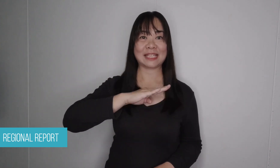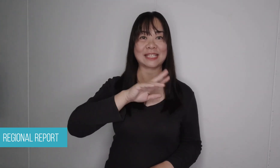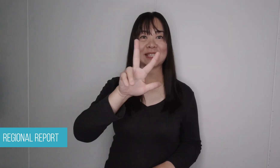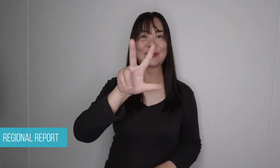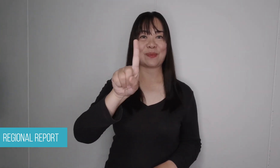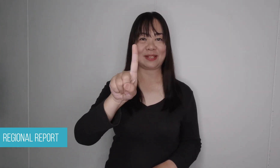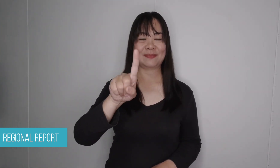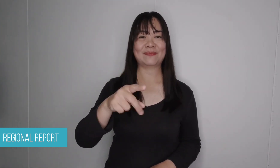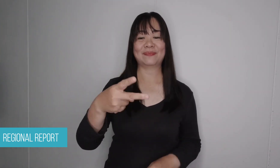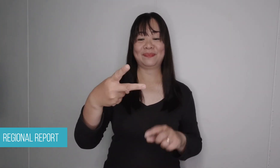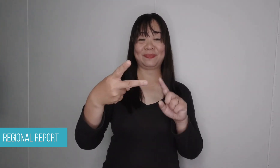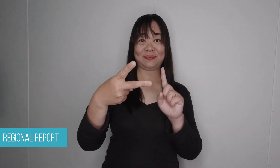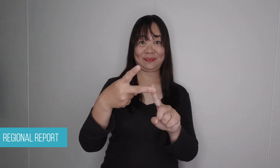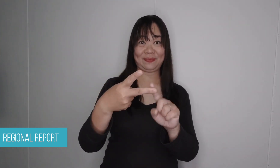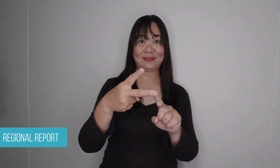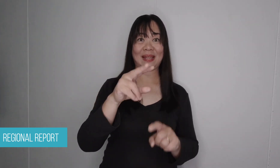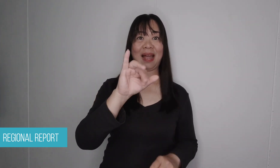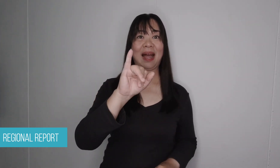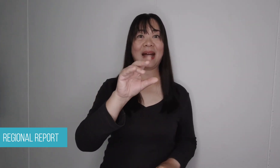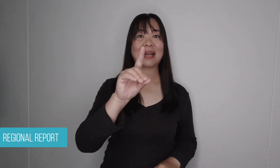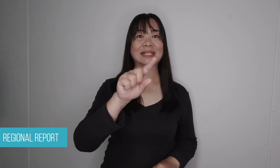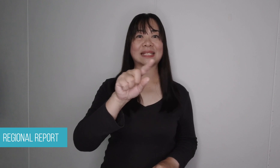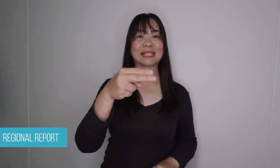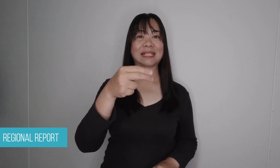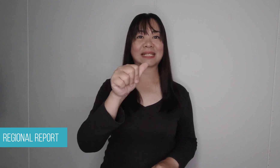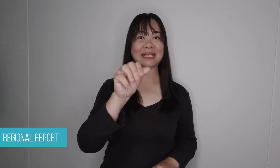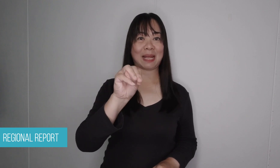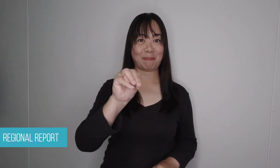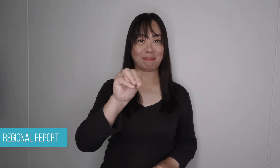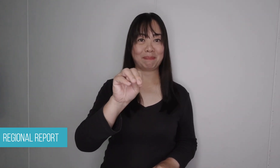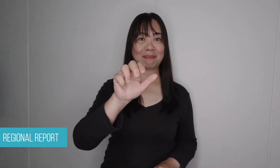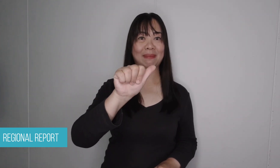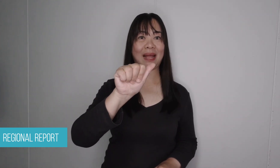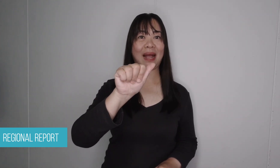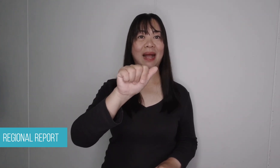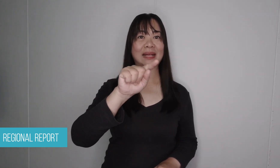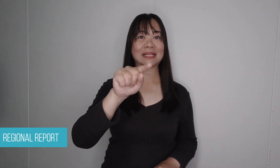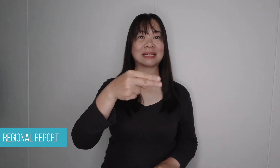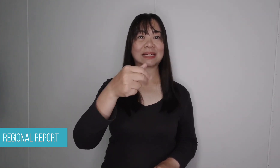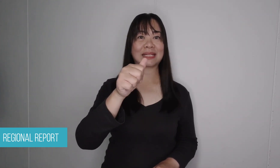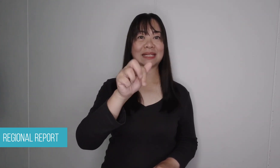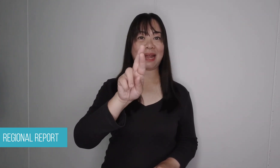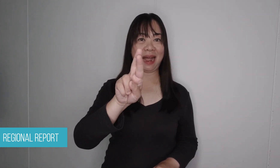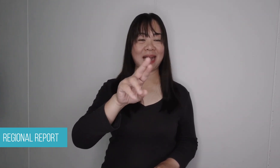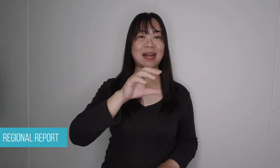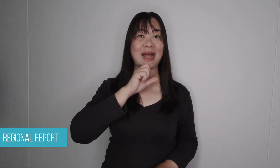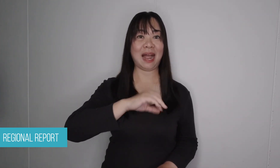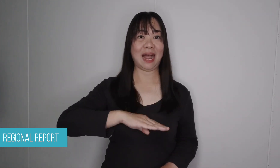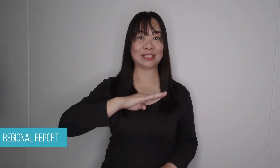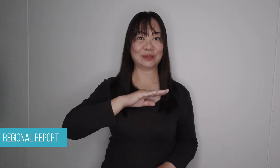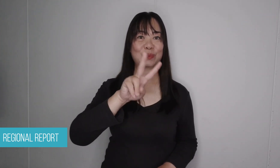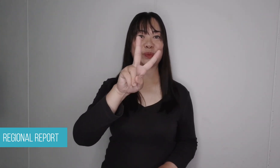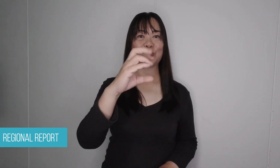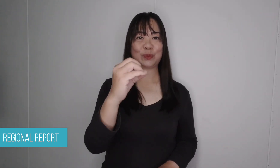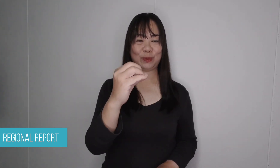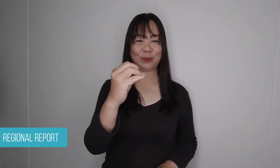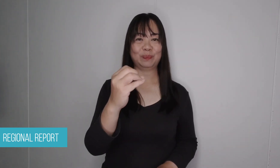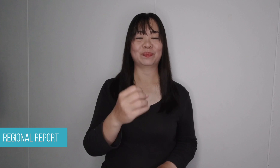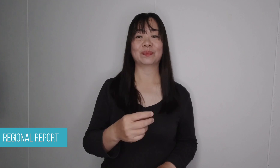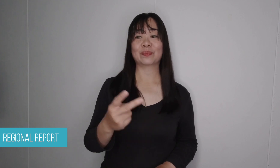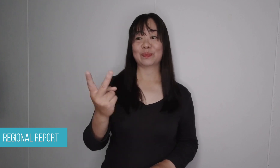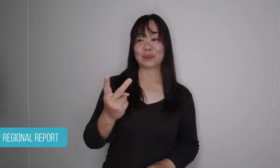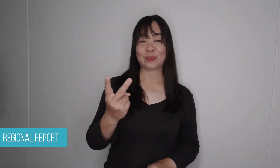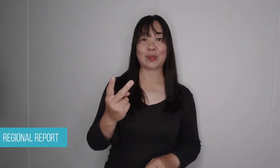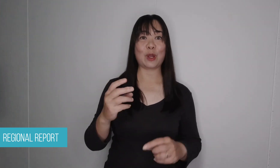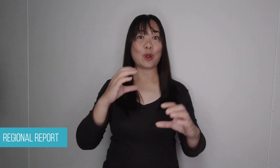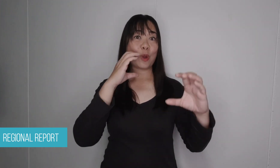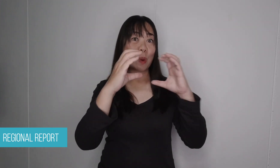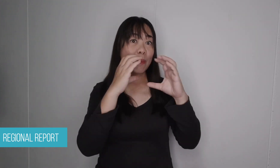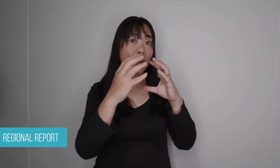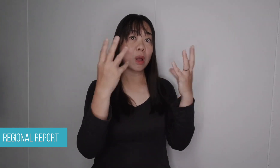31, and Idzham Azahar, 20. They communicate with their customers